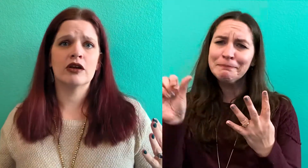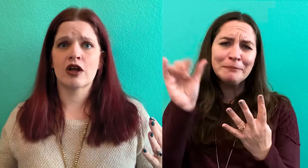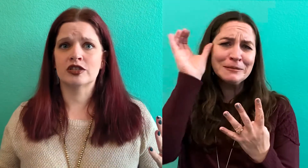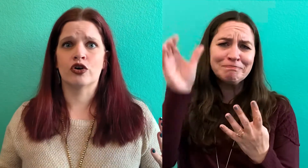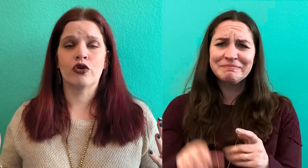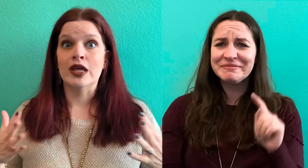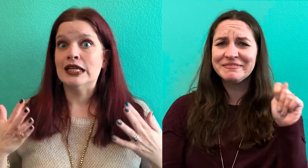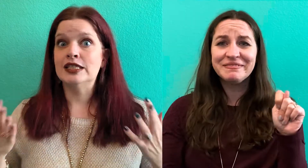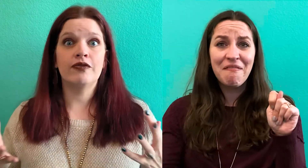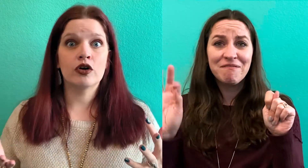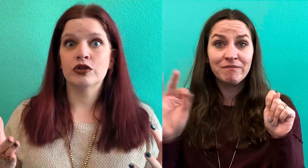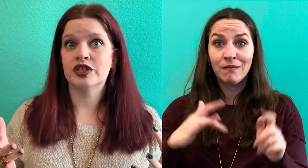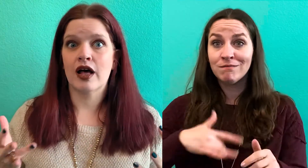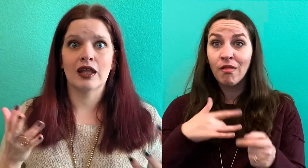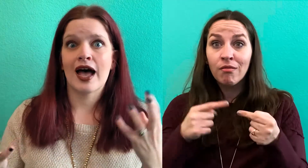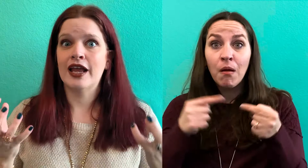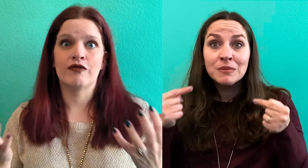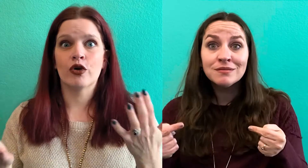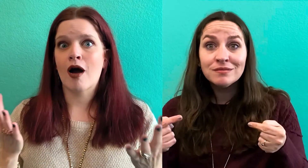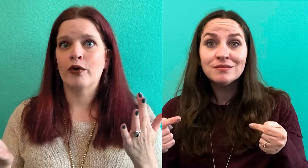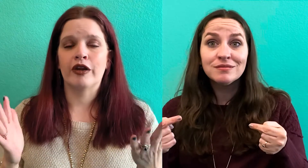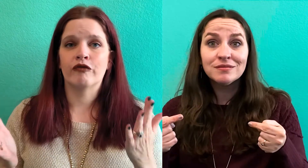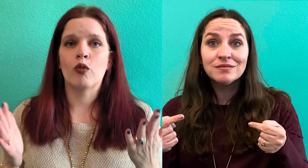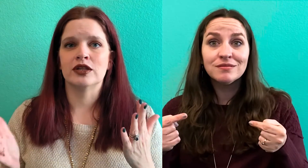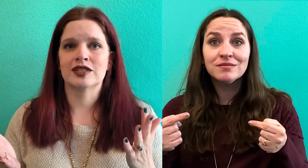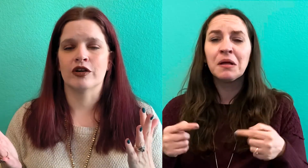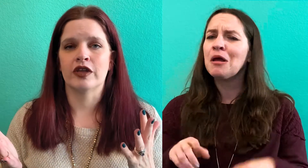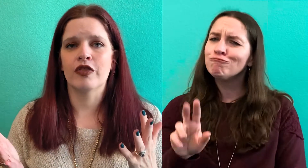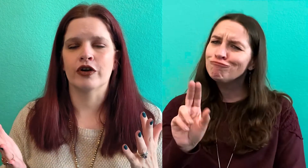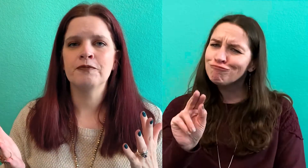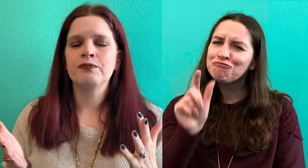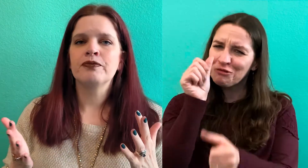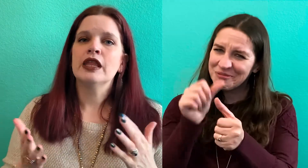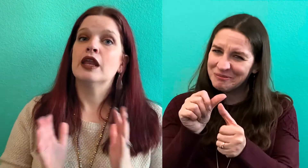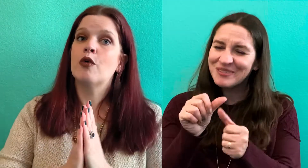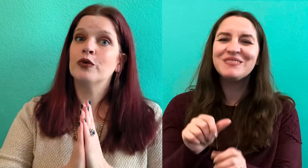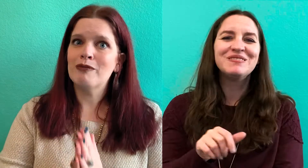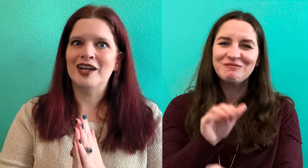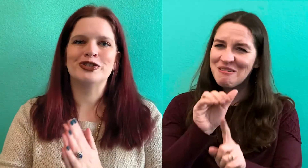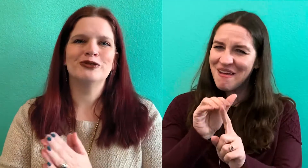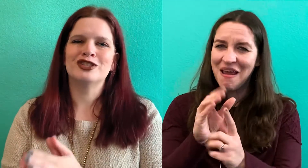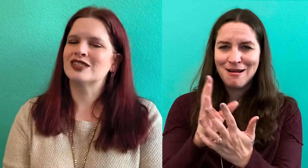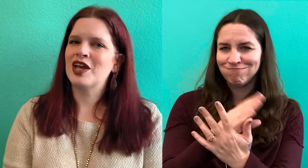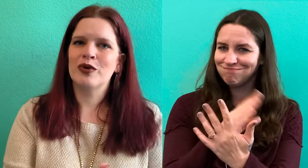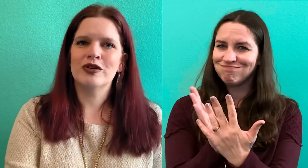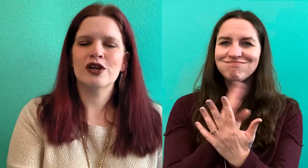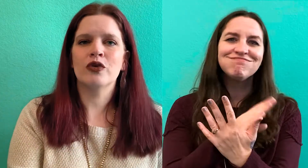paradoxical, difficult to align if you're operating from one side or the other. And I want to remind you, just like with those other